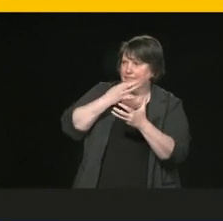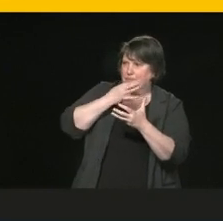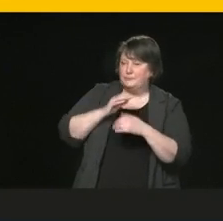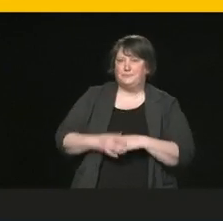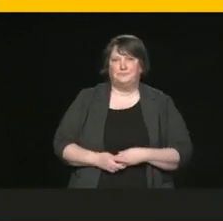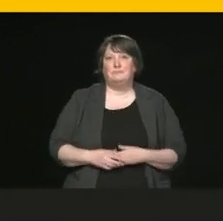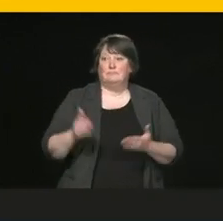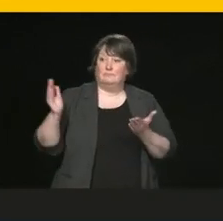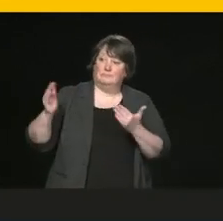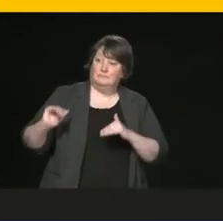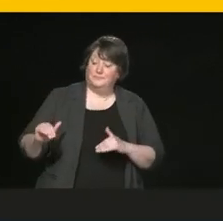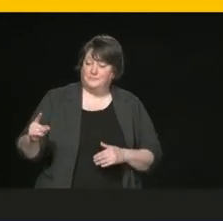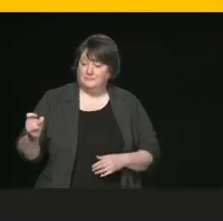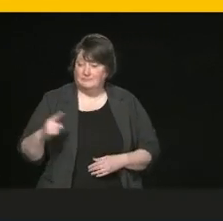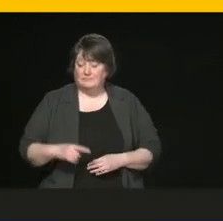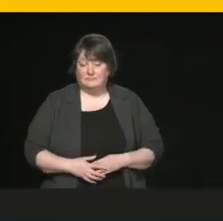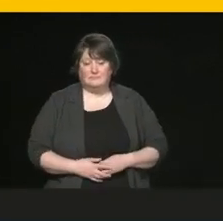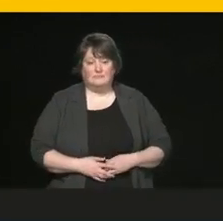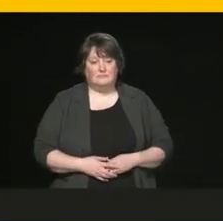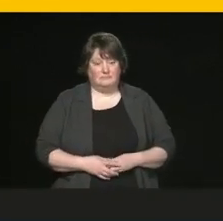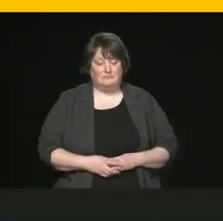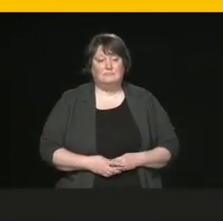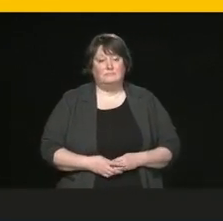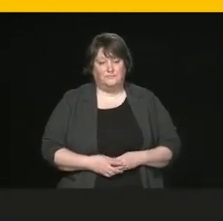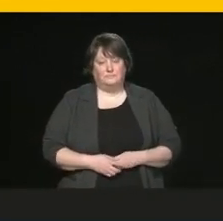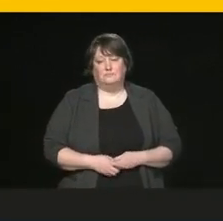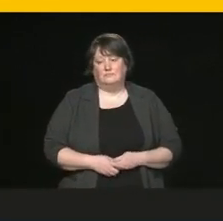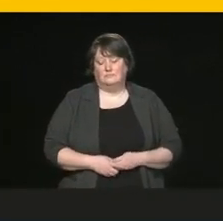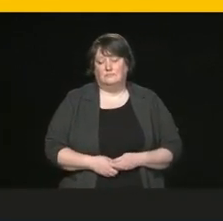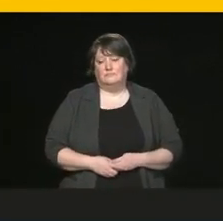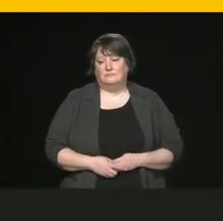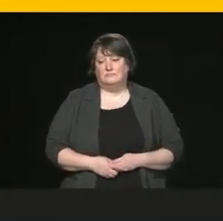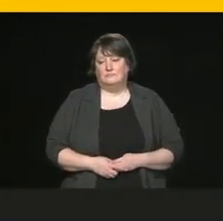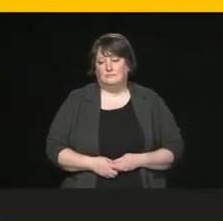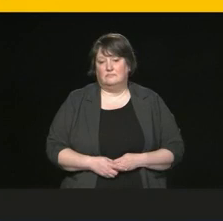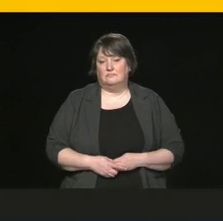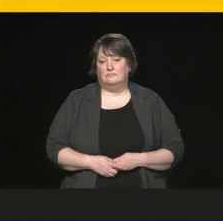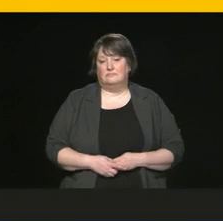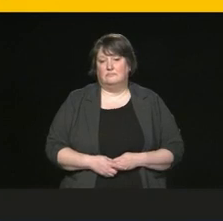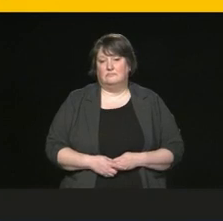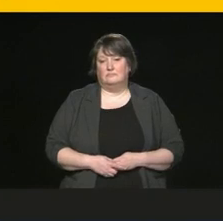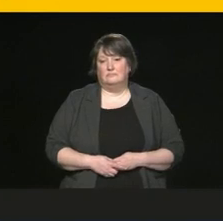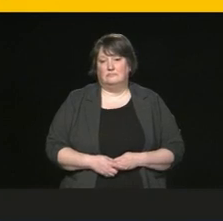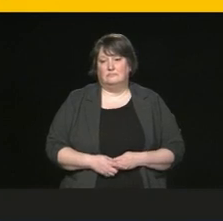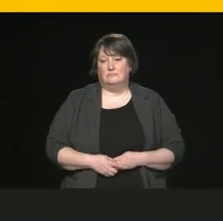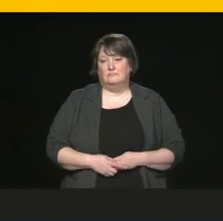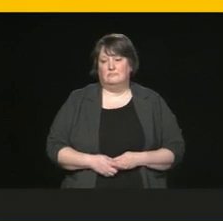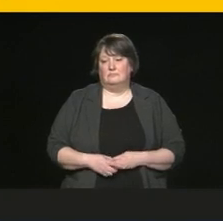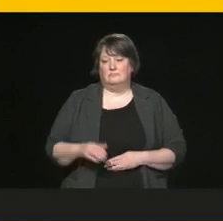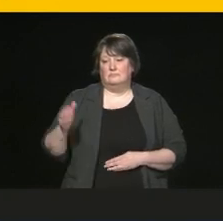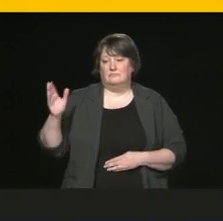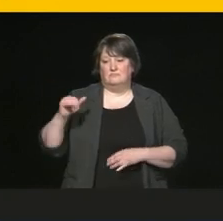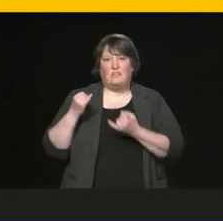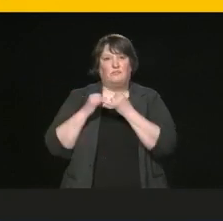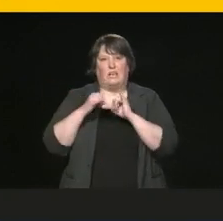EXPERTS AROUND THE WORLD.